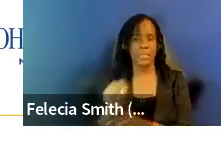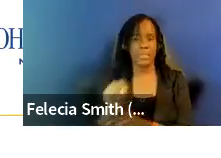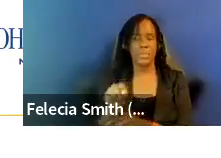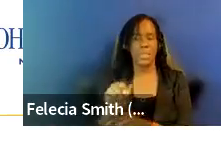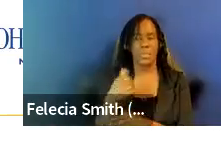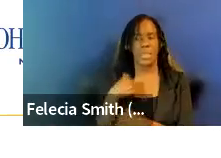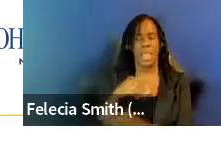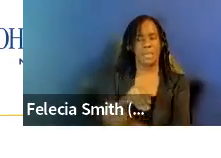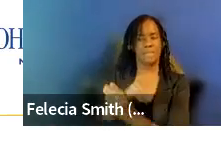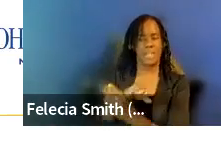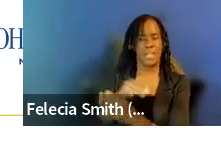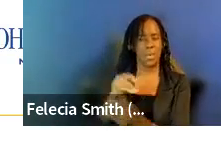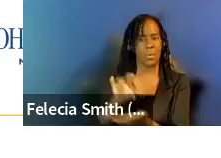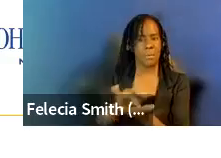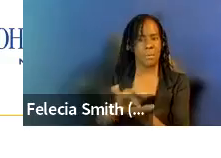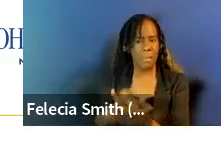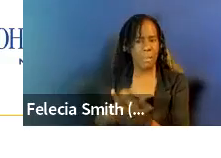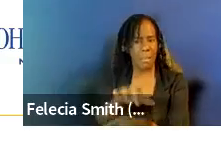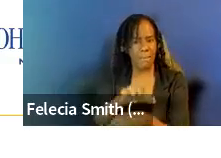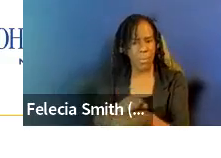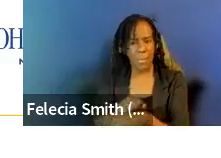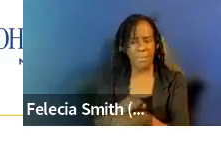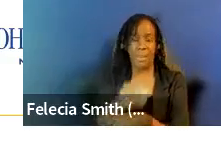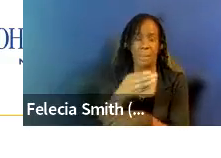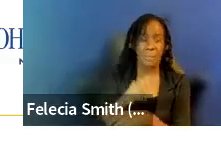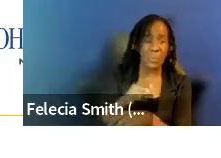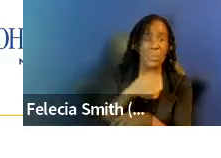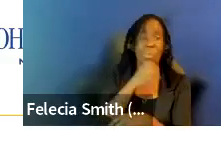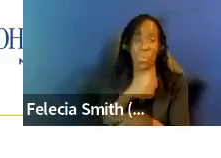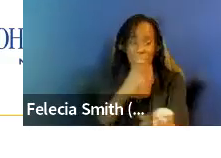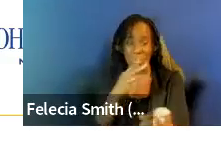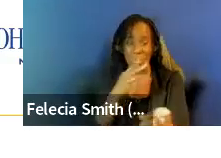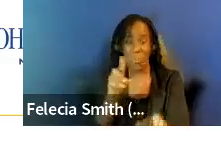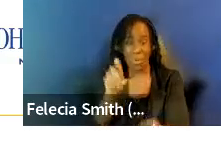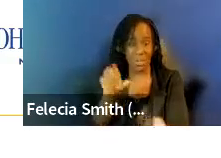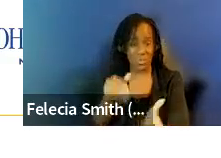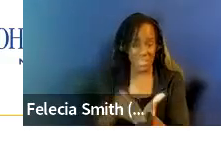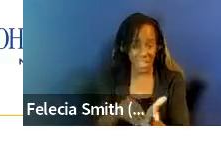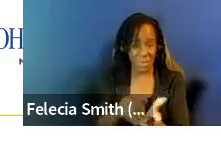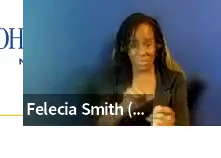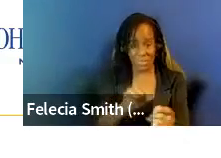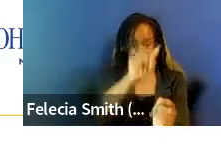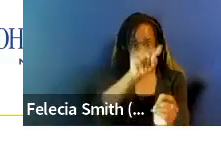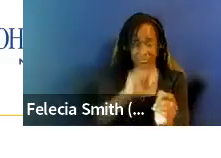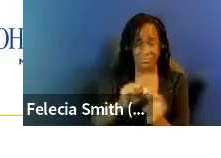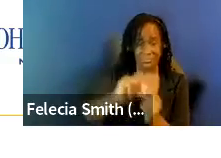telemedicine thing will work out here. And in response to COVID, we had this overnight